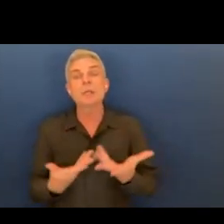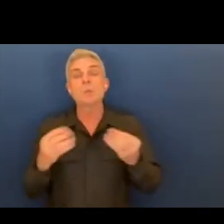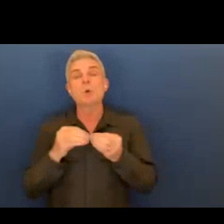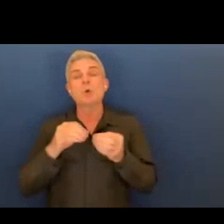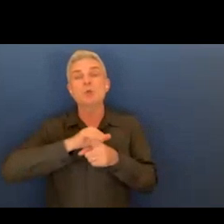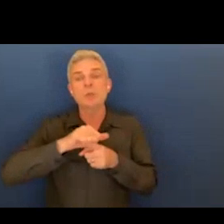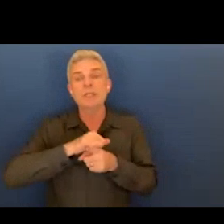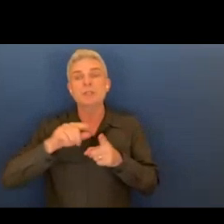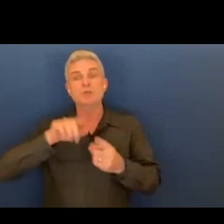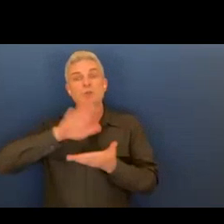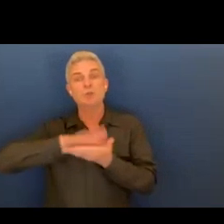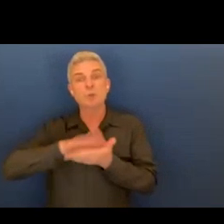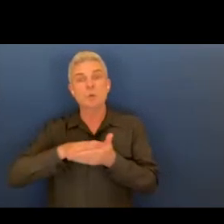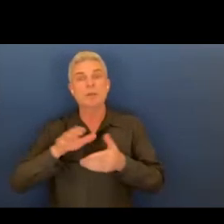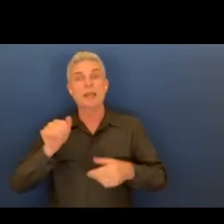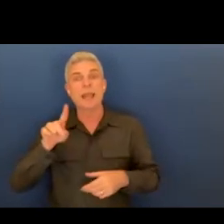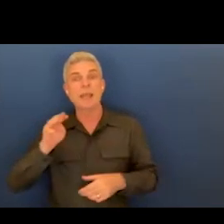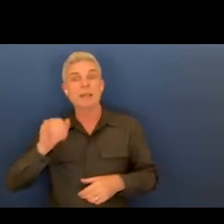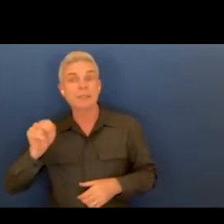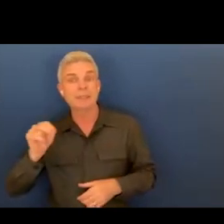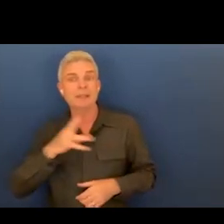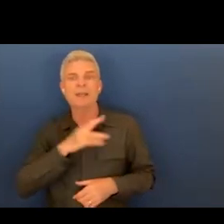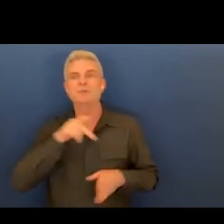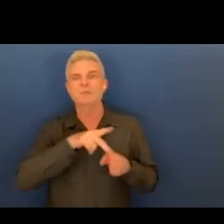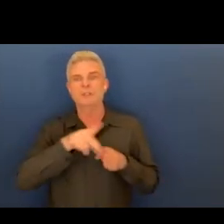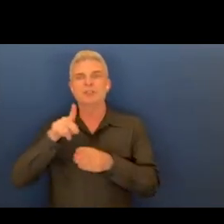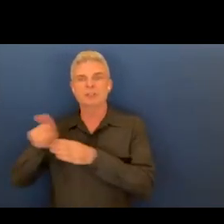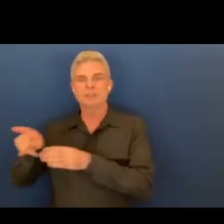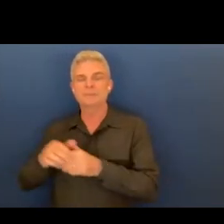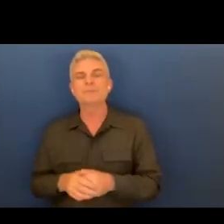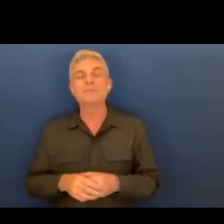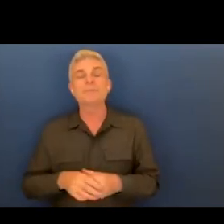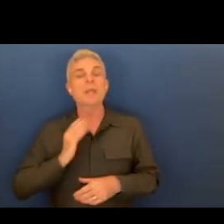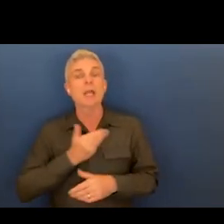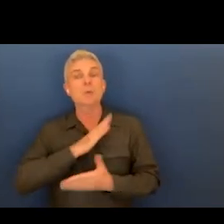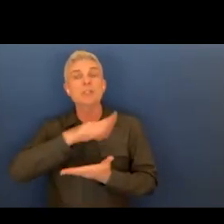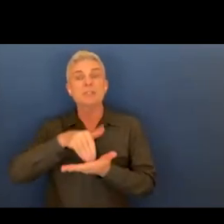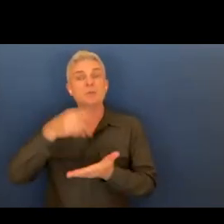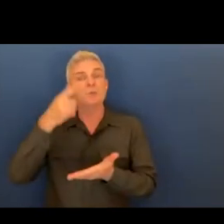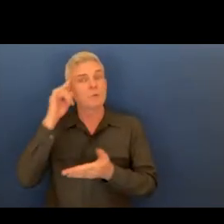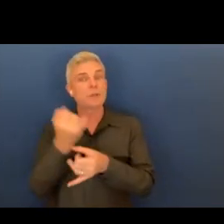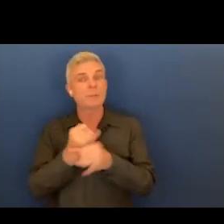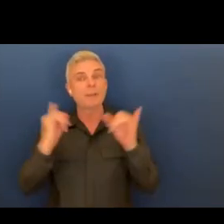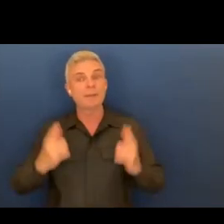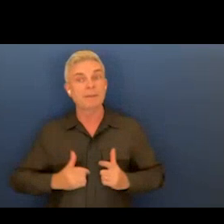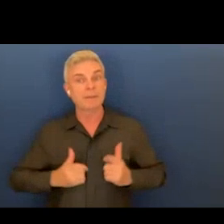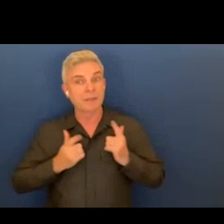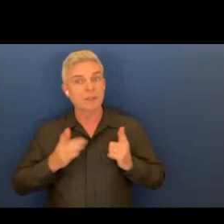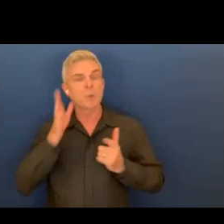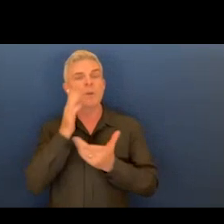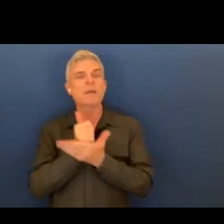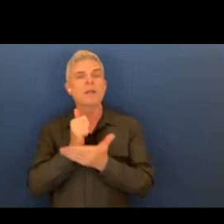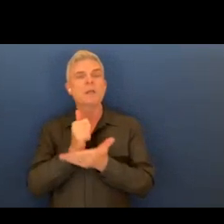administration and transition professionals. Our Center for Independent Living will help